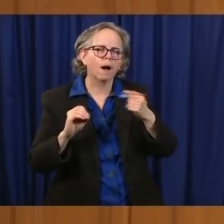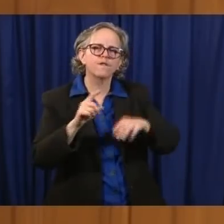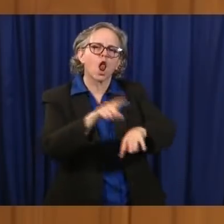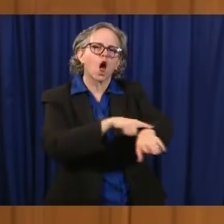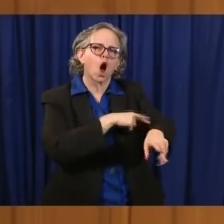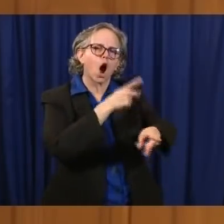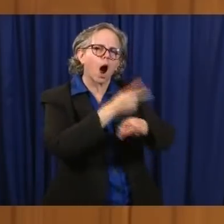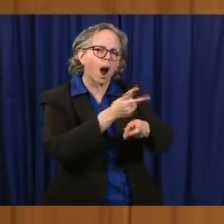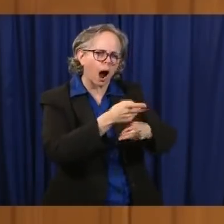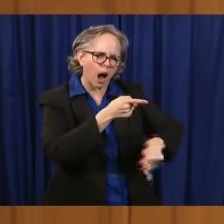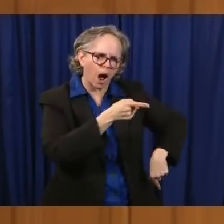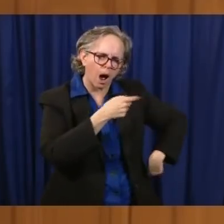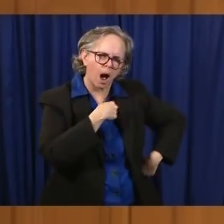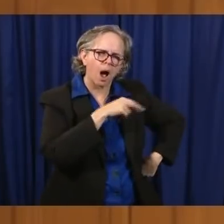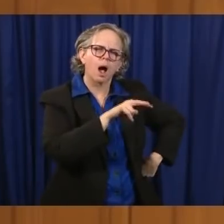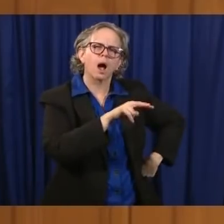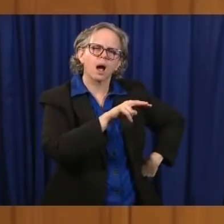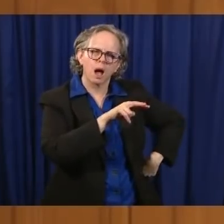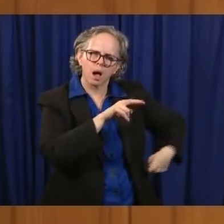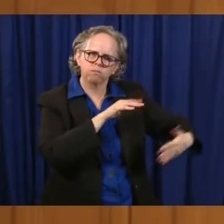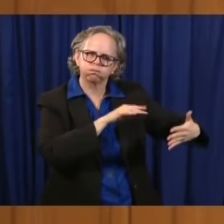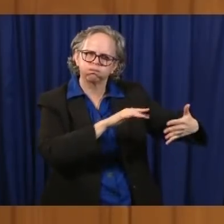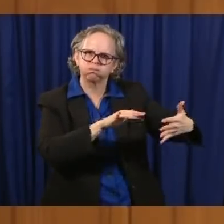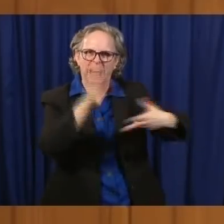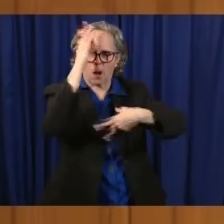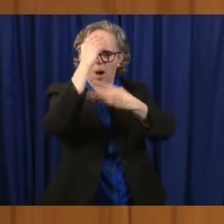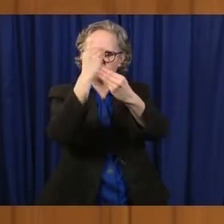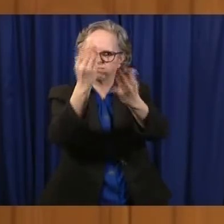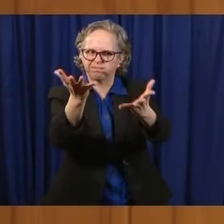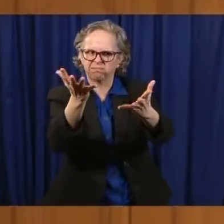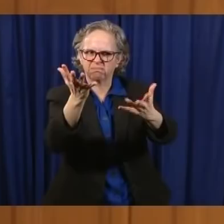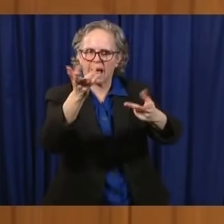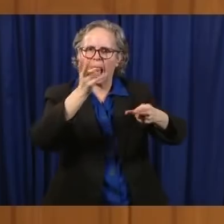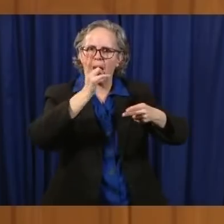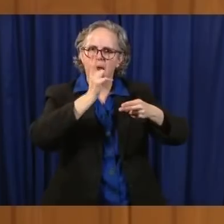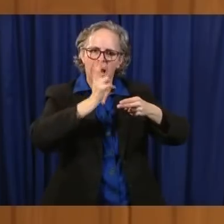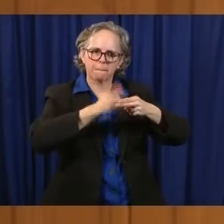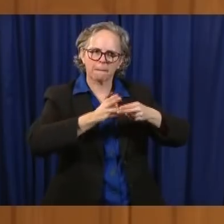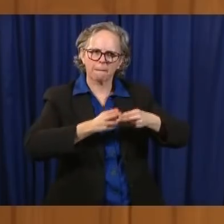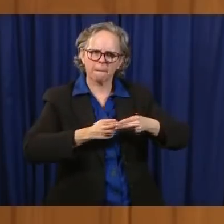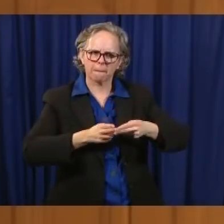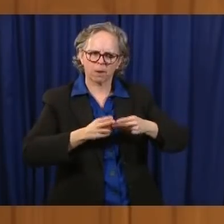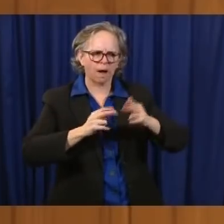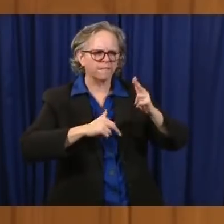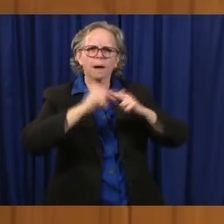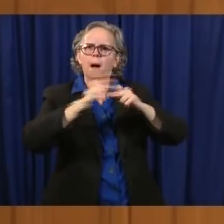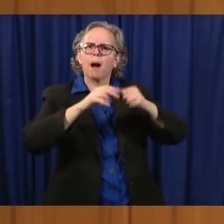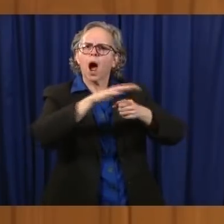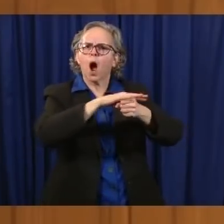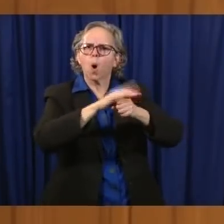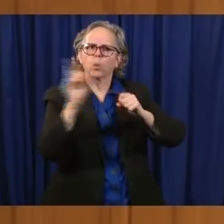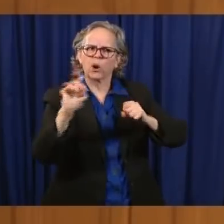THEM, WE HAVE BEEN COLLECTING DATA, THE PERCENTAGE OF CASES THAT WE SEE IN LONG-TERM CARE FACILITIES, WE HAVE BEEN GOING